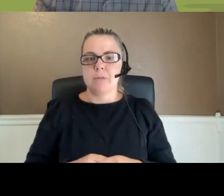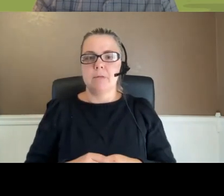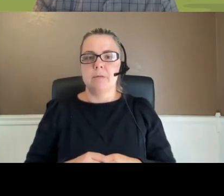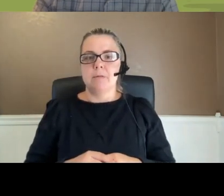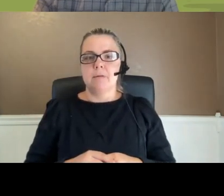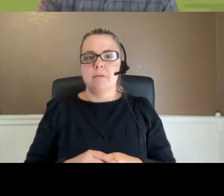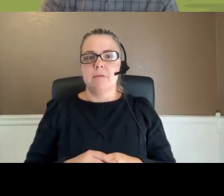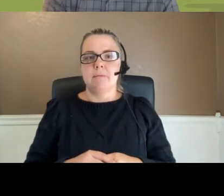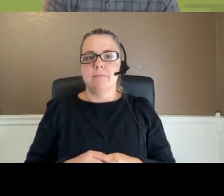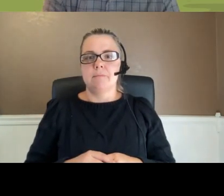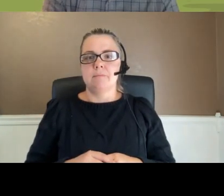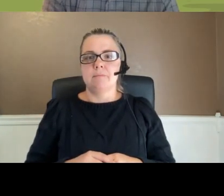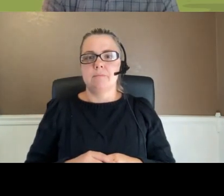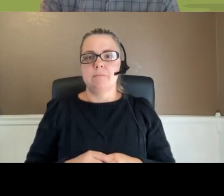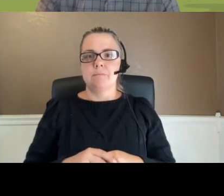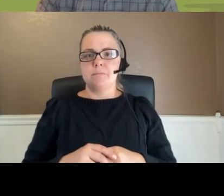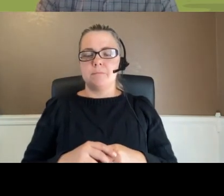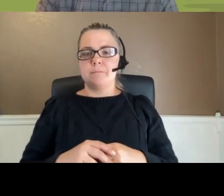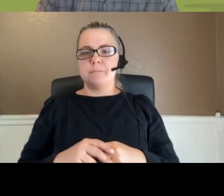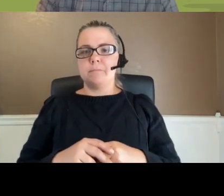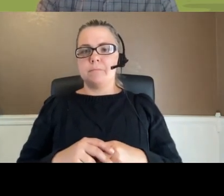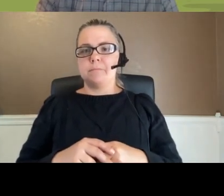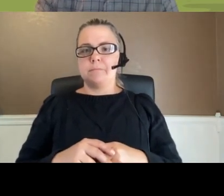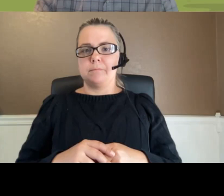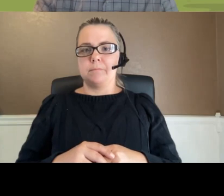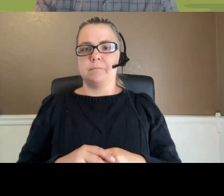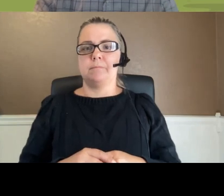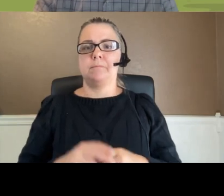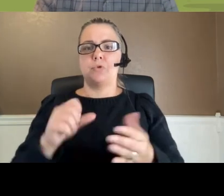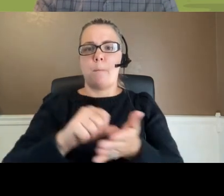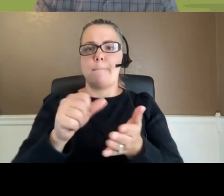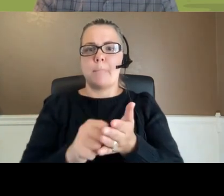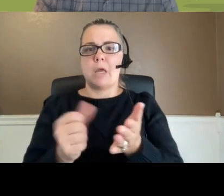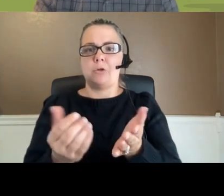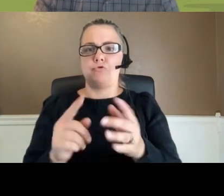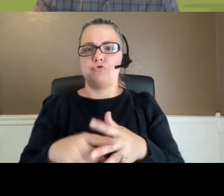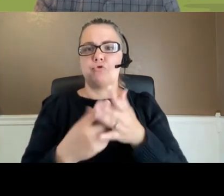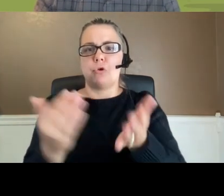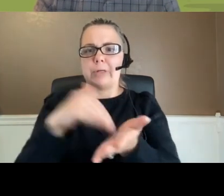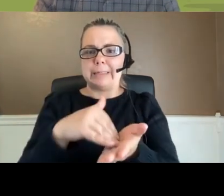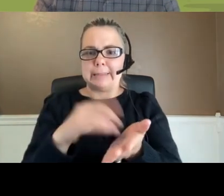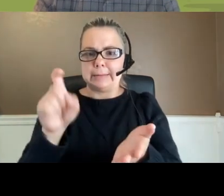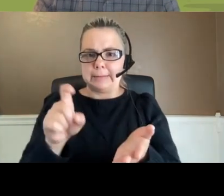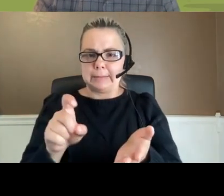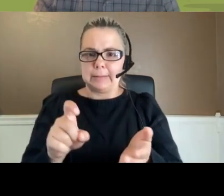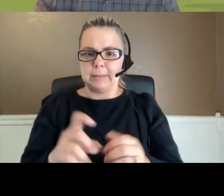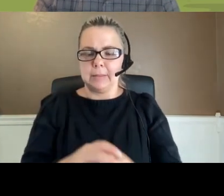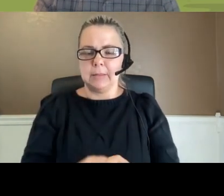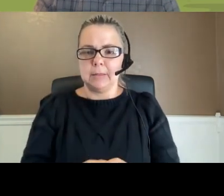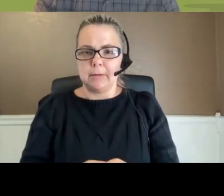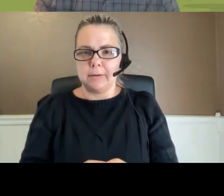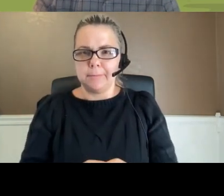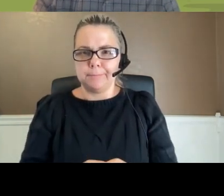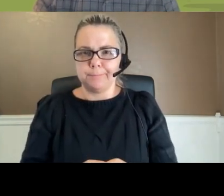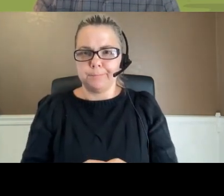I'm gonna actually refresh this page, not use WAVE for a second, and I am going to introduce